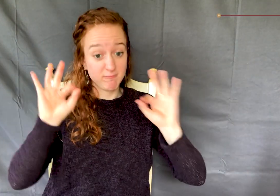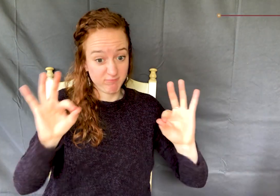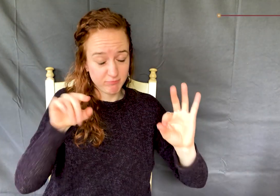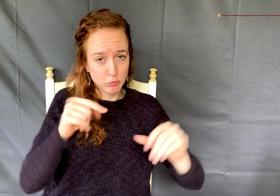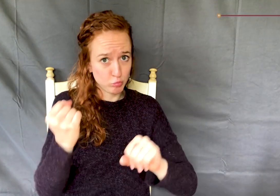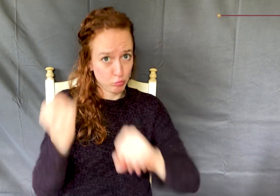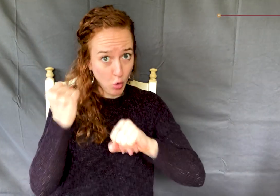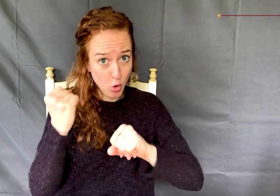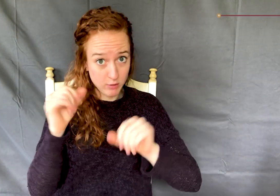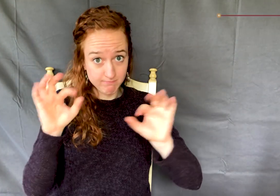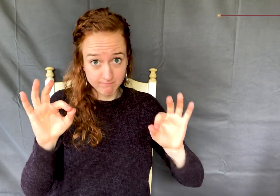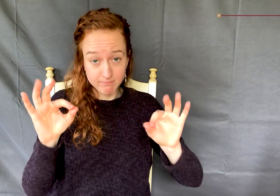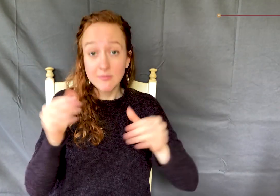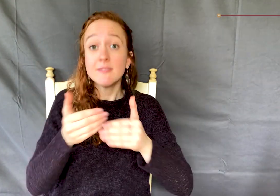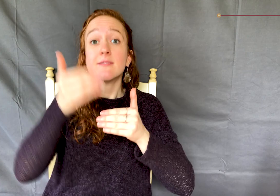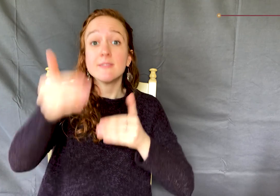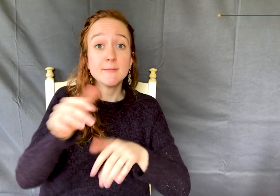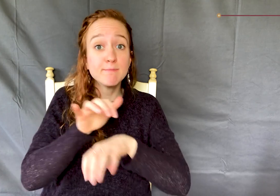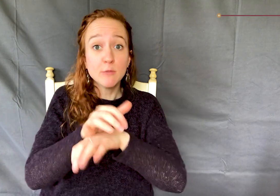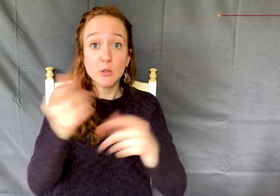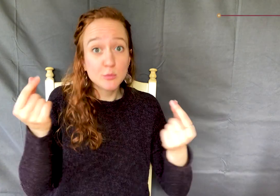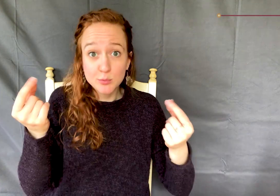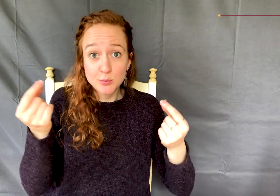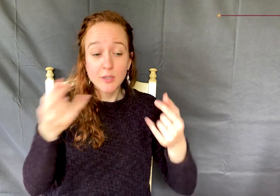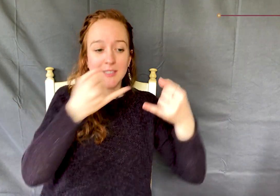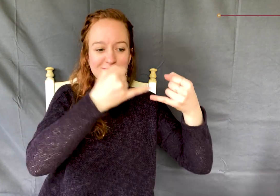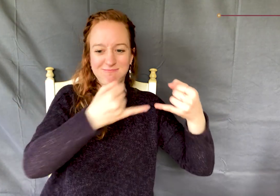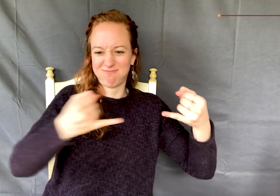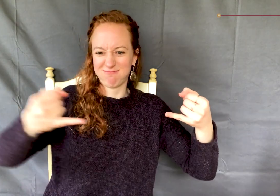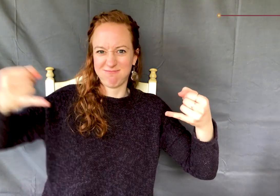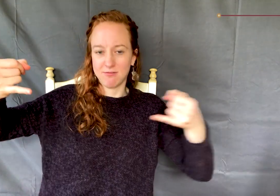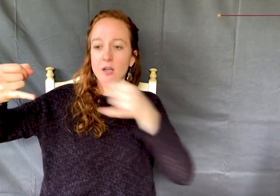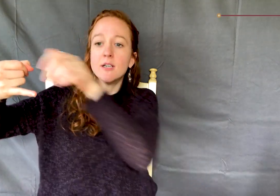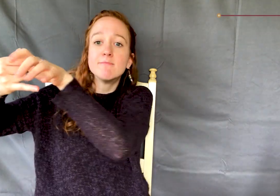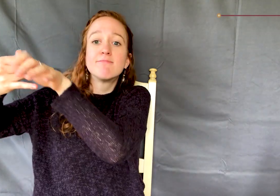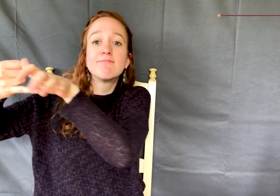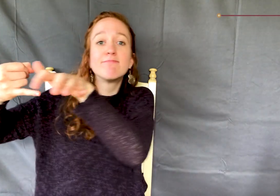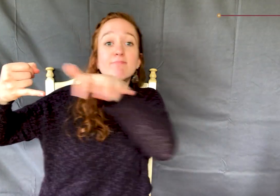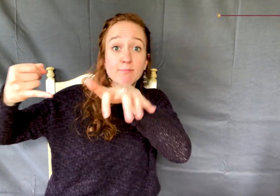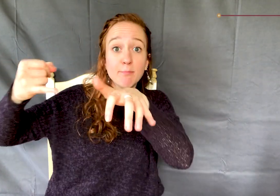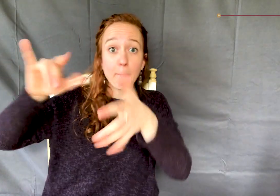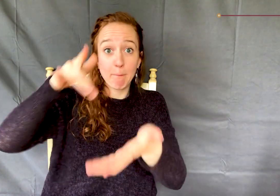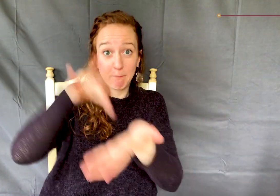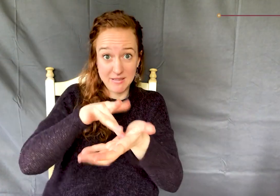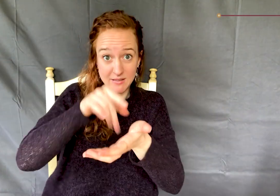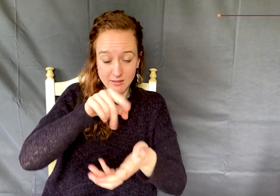Once the bridge thread is firmly anchored in place, the spider crosses this thread, creating a second thread.